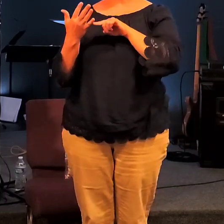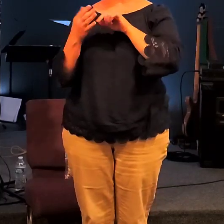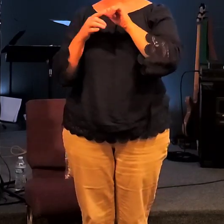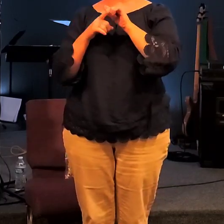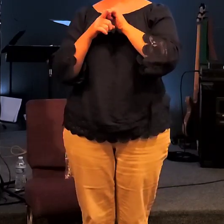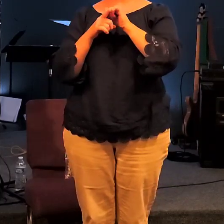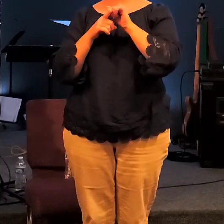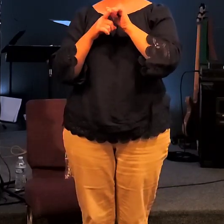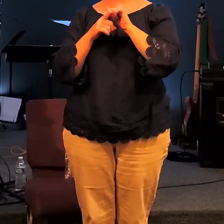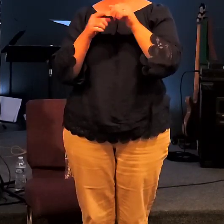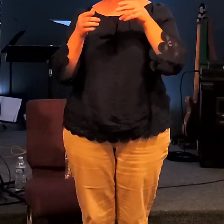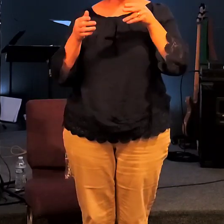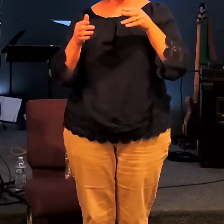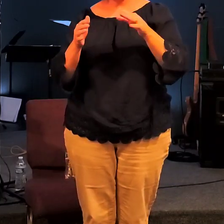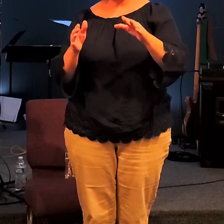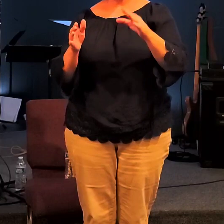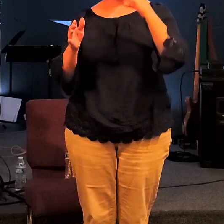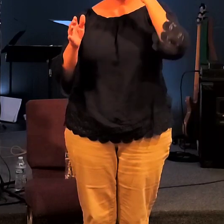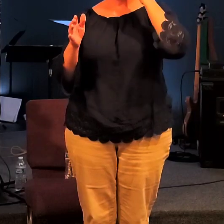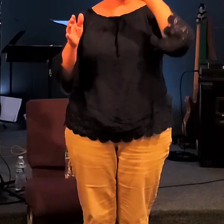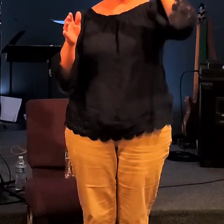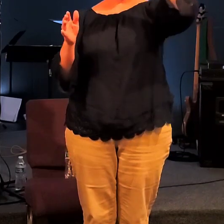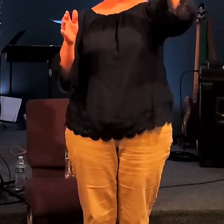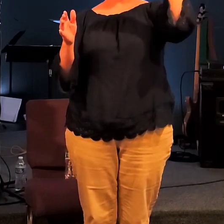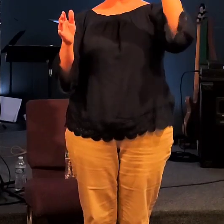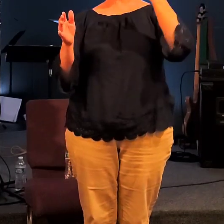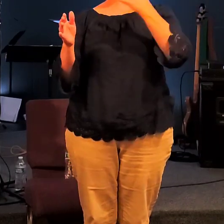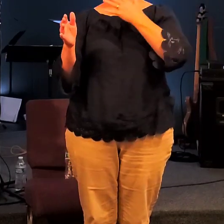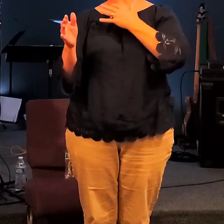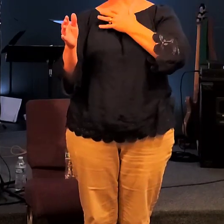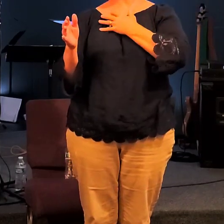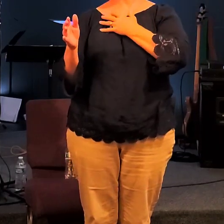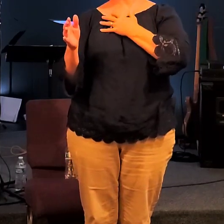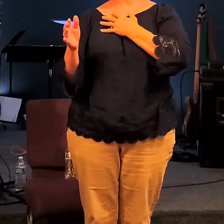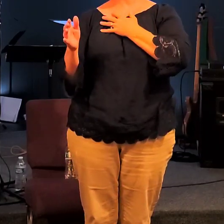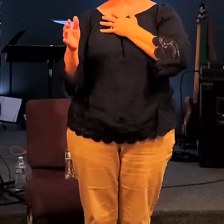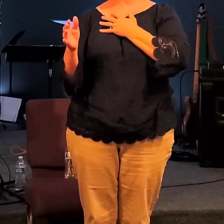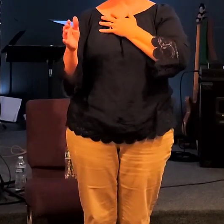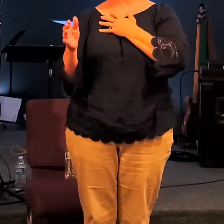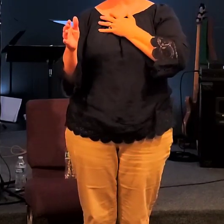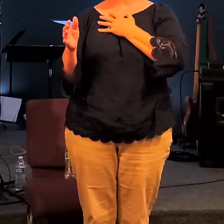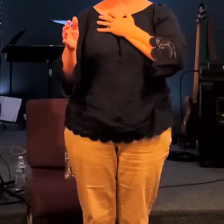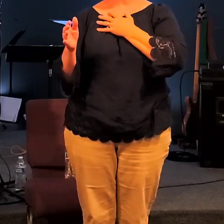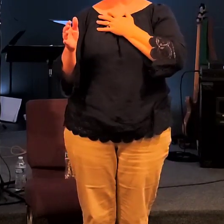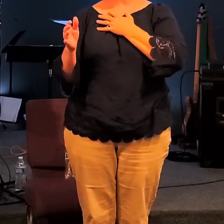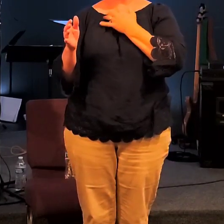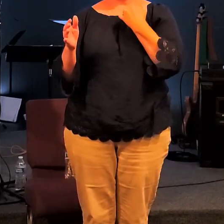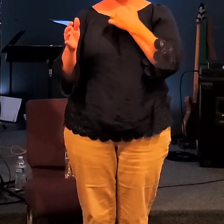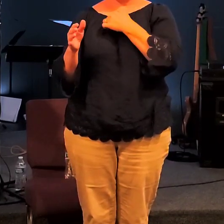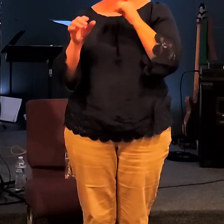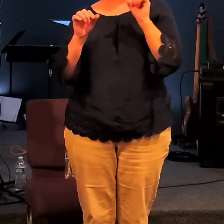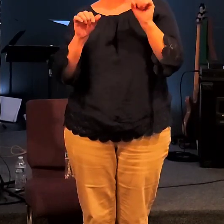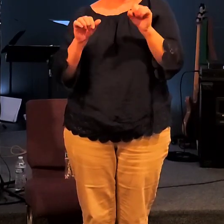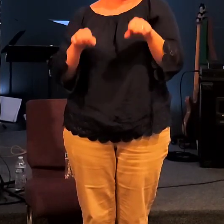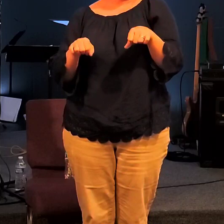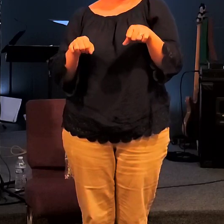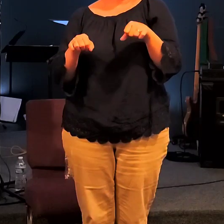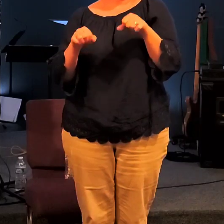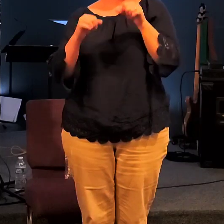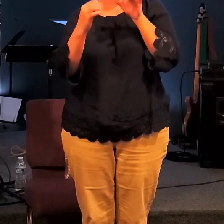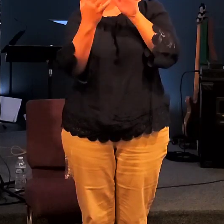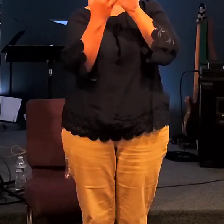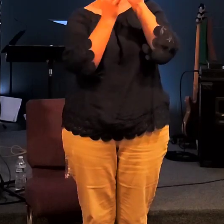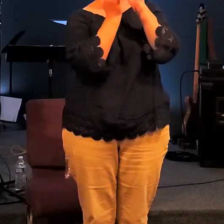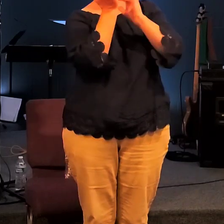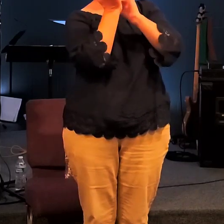means of Grace as some call them so that we might be able to be connected with you that